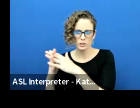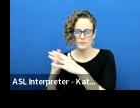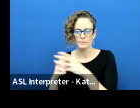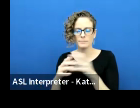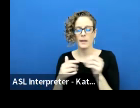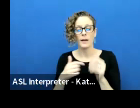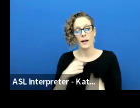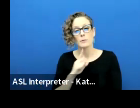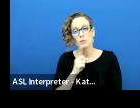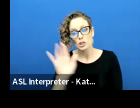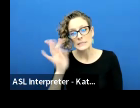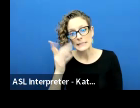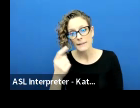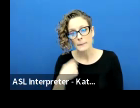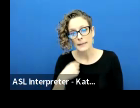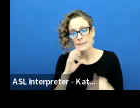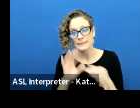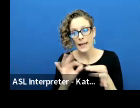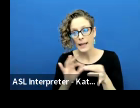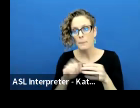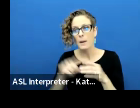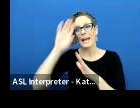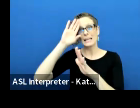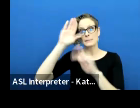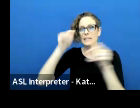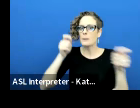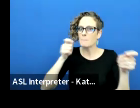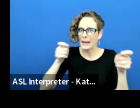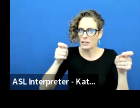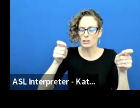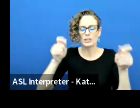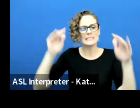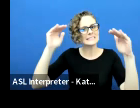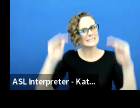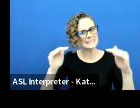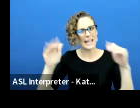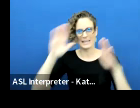but expectation manager just making sure that everyone it's part of the journey especially